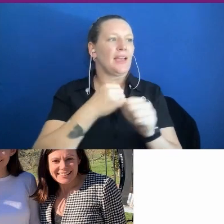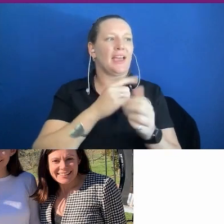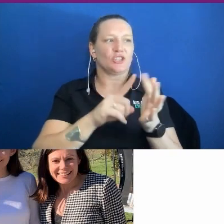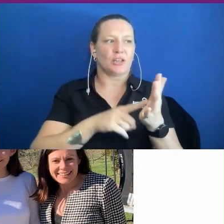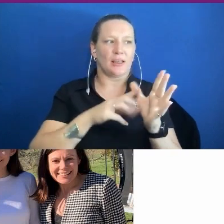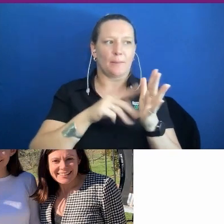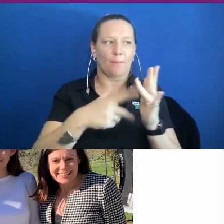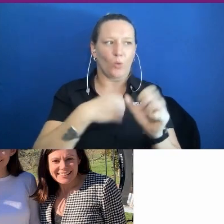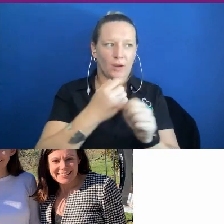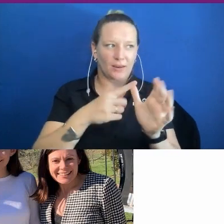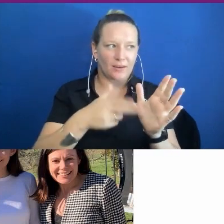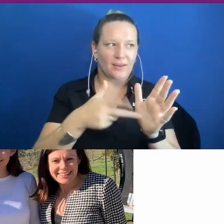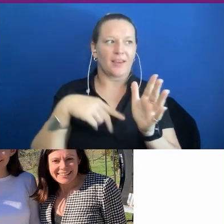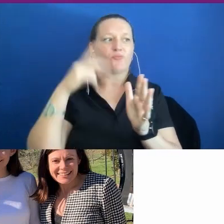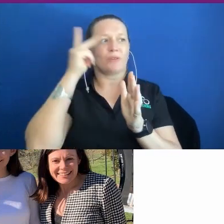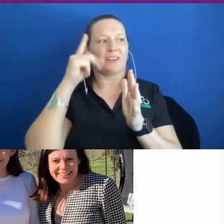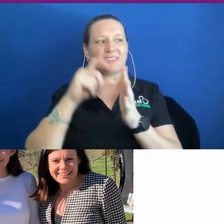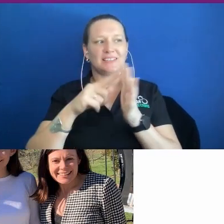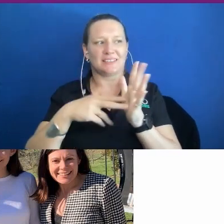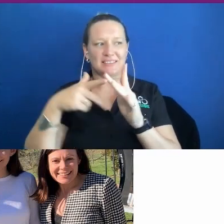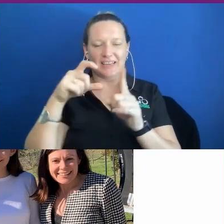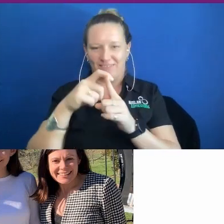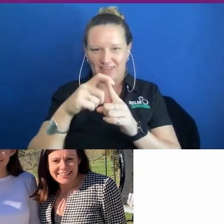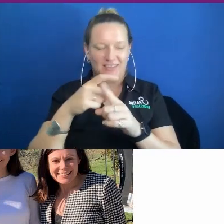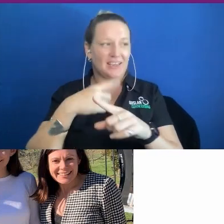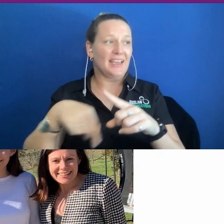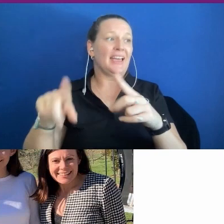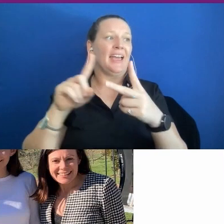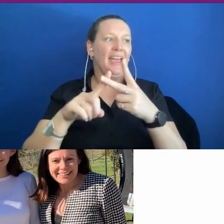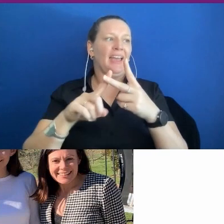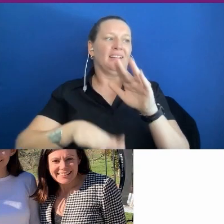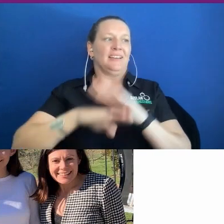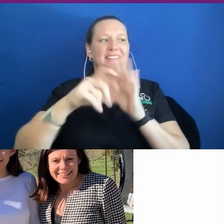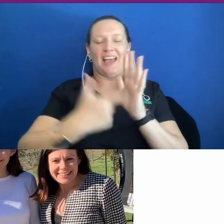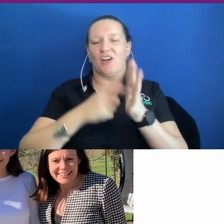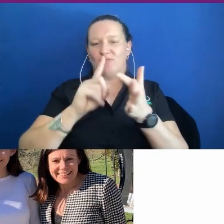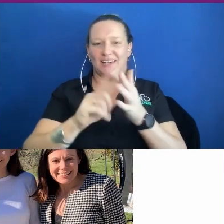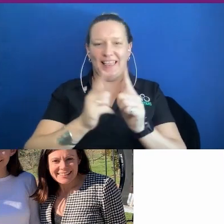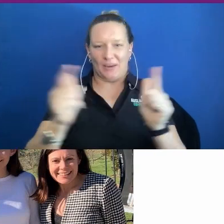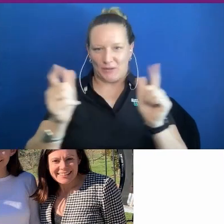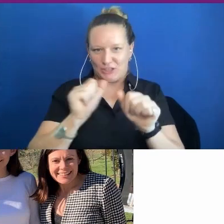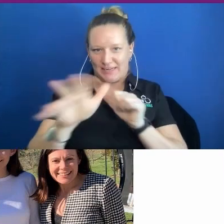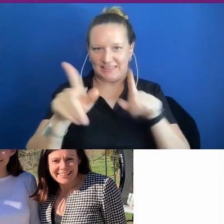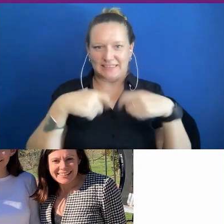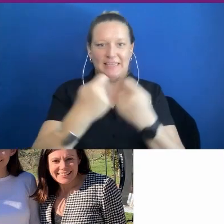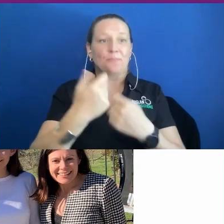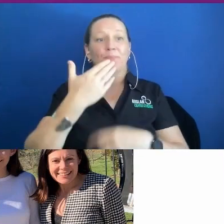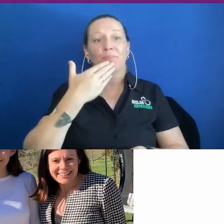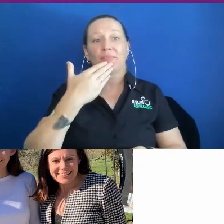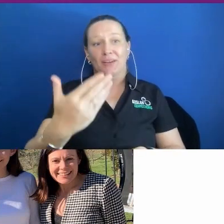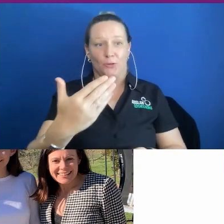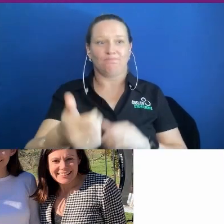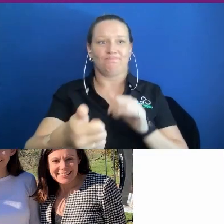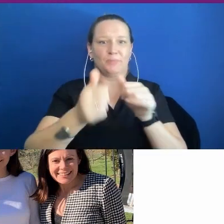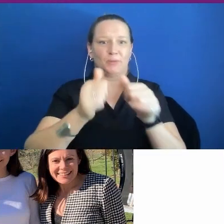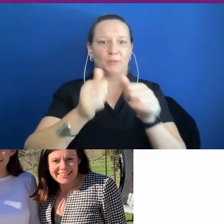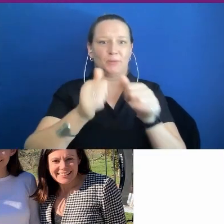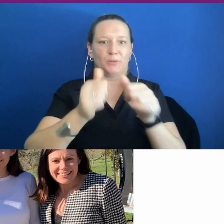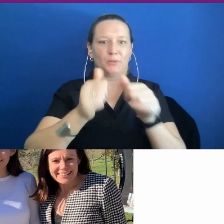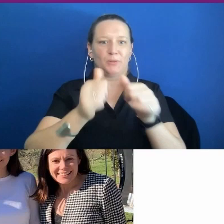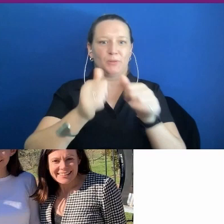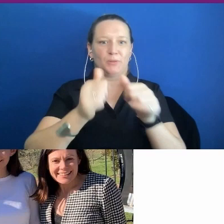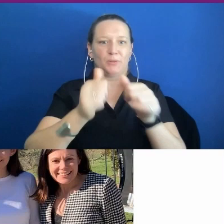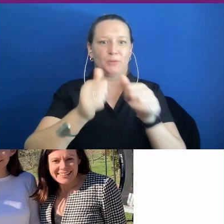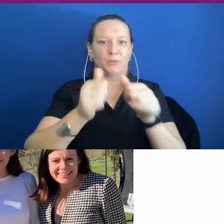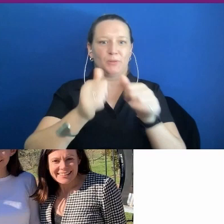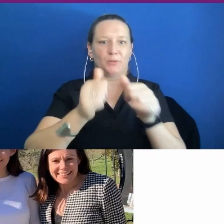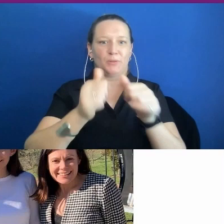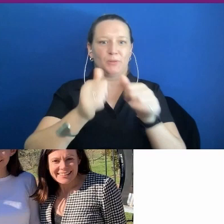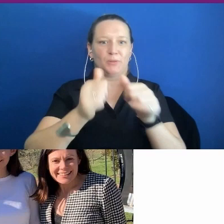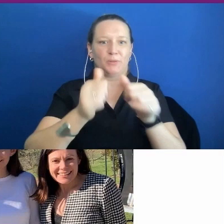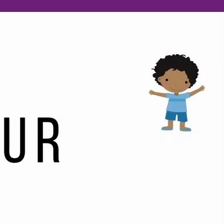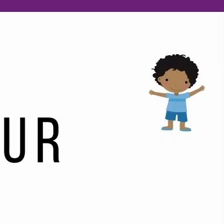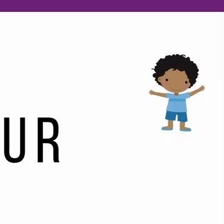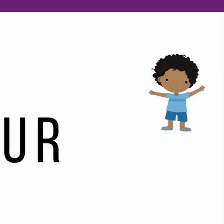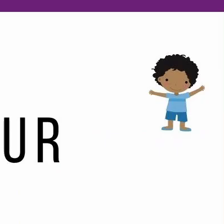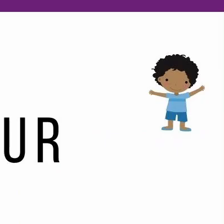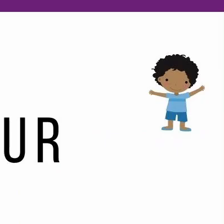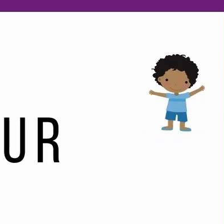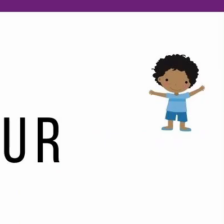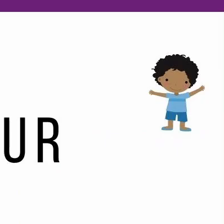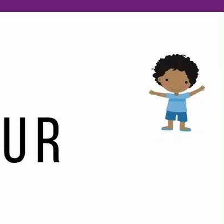and of course the entire Speech and Language Center of Research Excellence team, thank you.